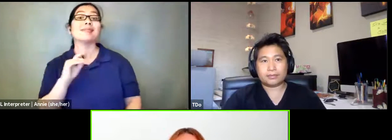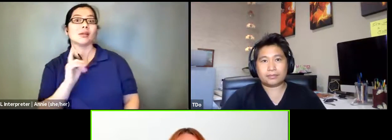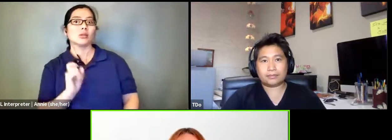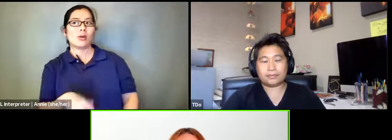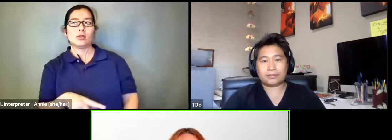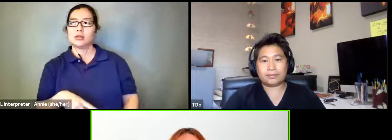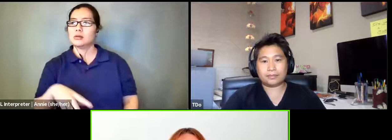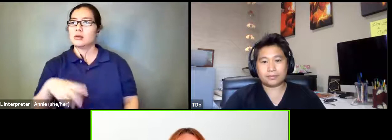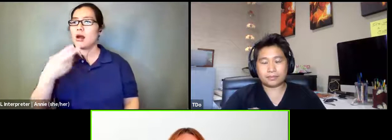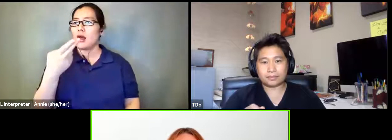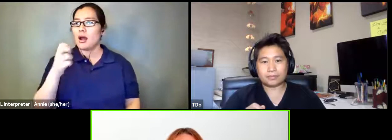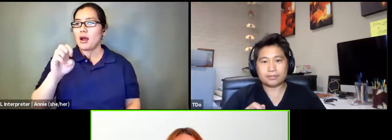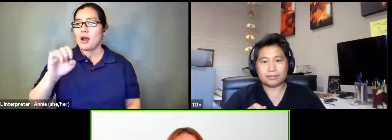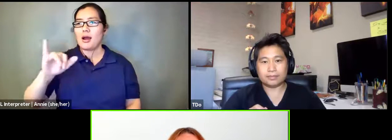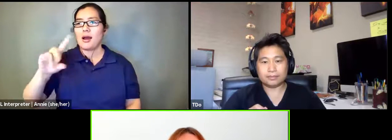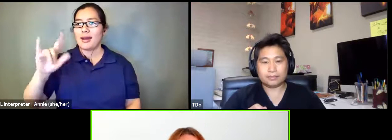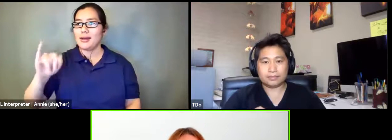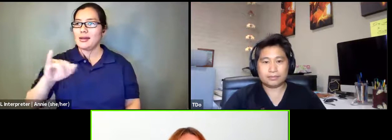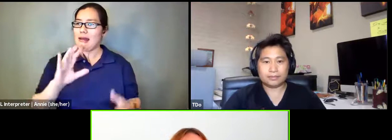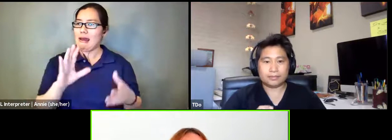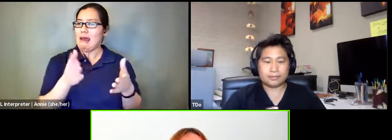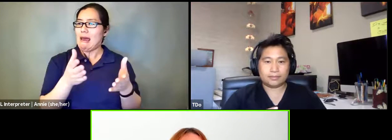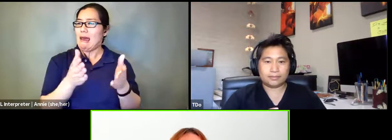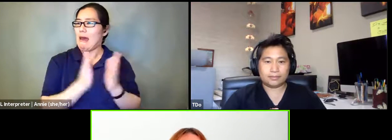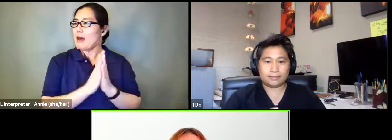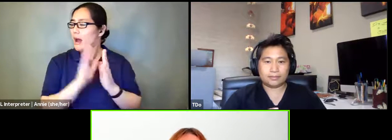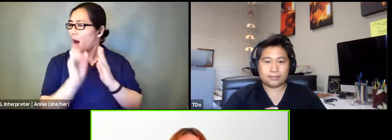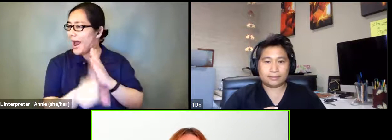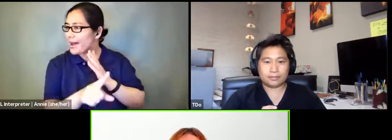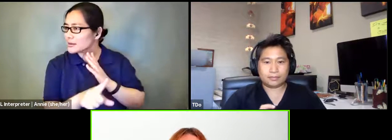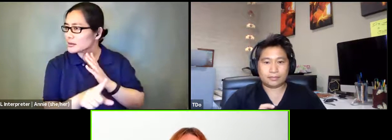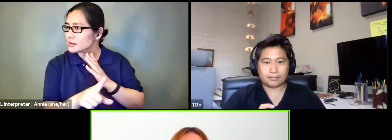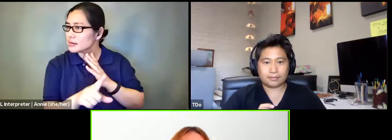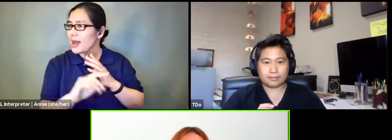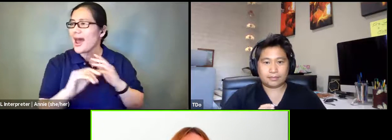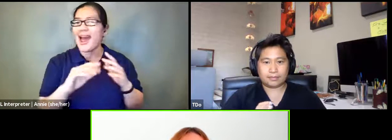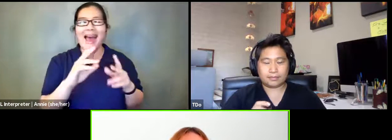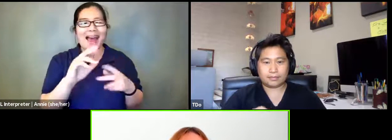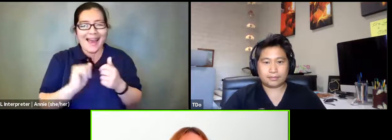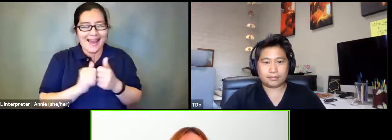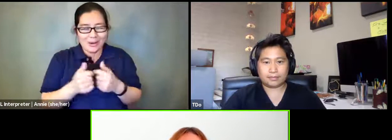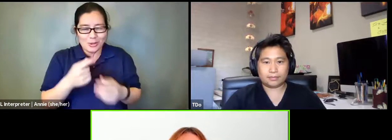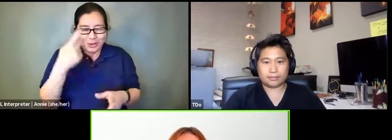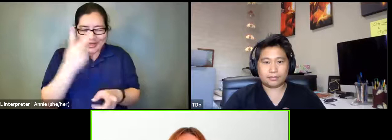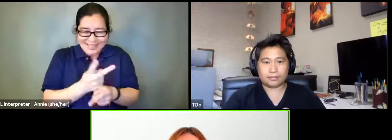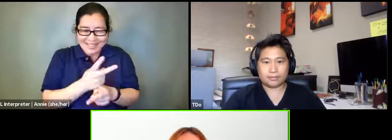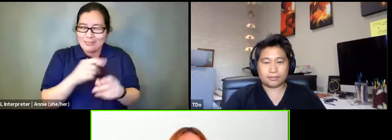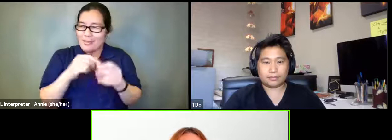We have had wonderful safe space conversations and discussions and matched donations